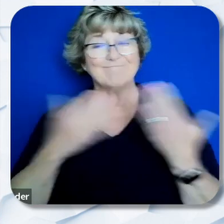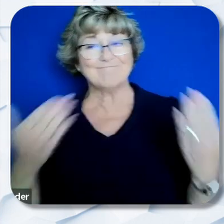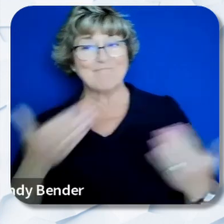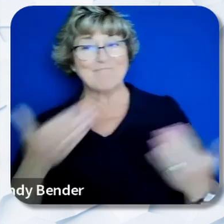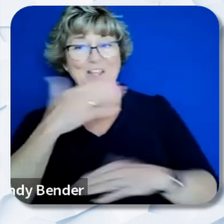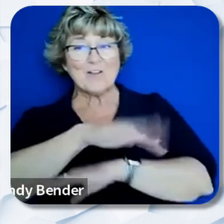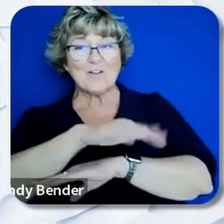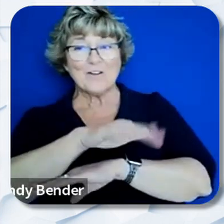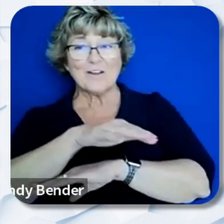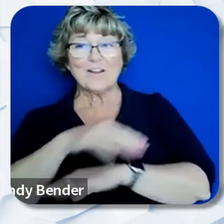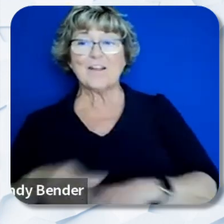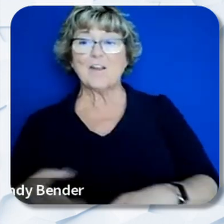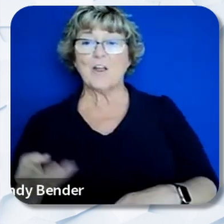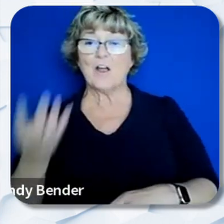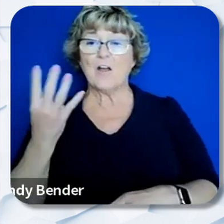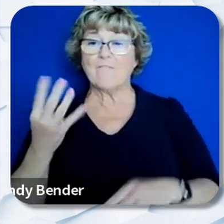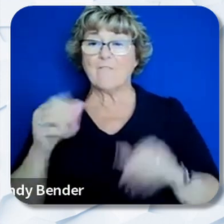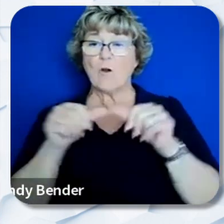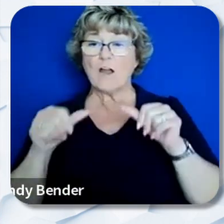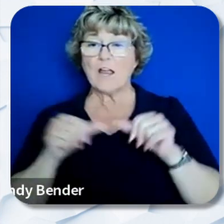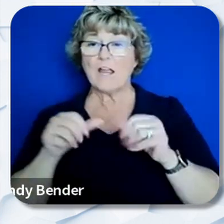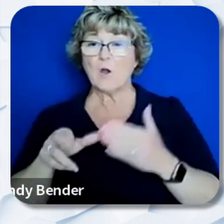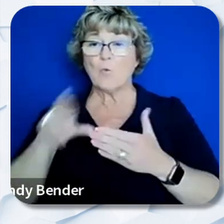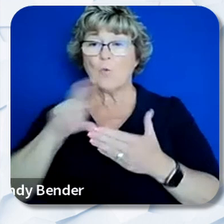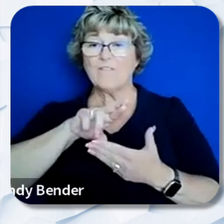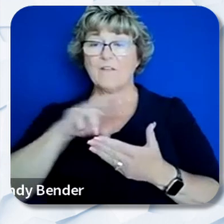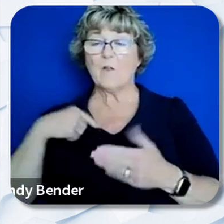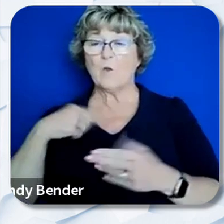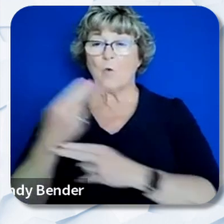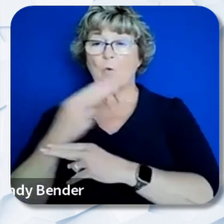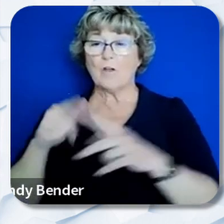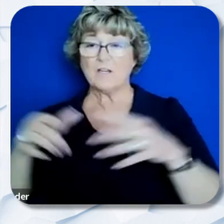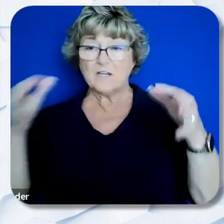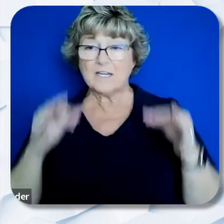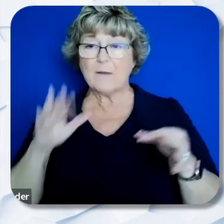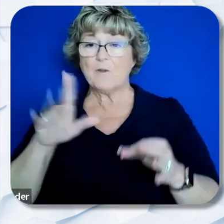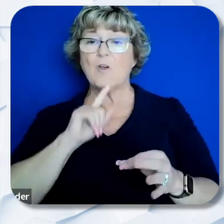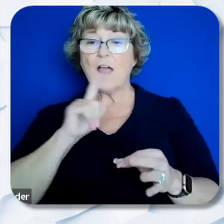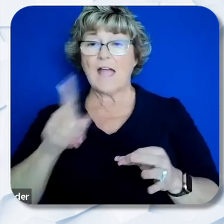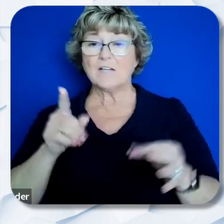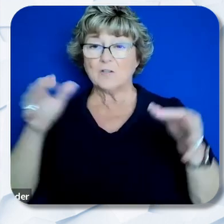were four areas of review that we used to determine your actual determination. We had